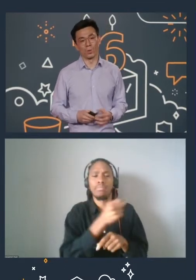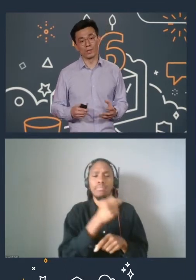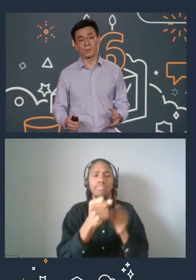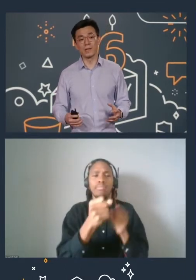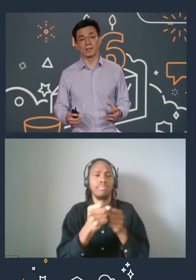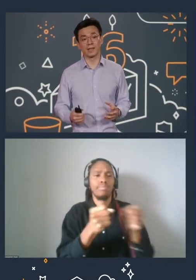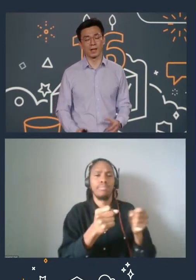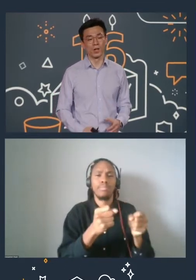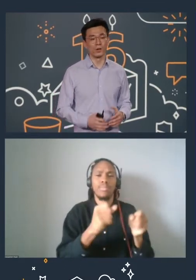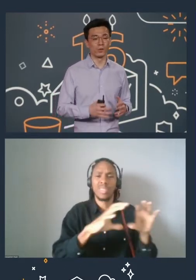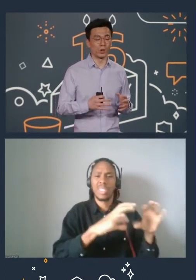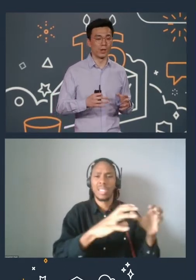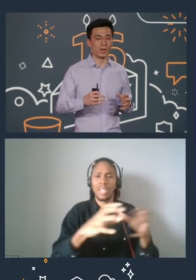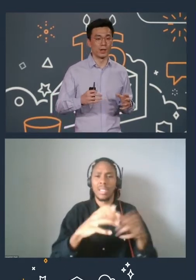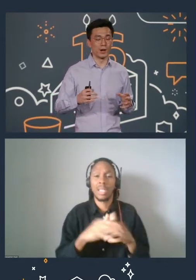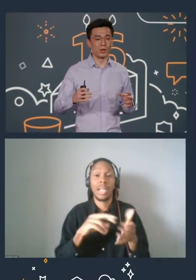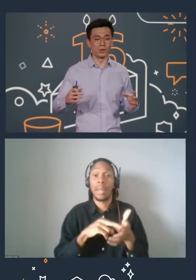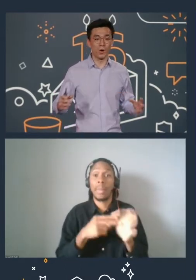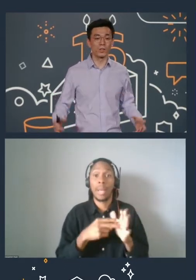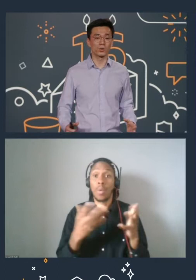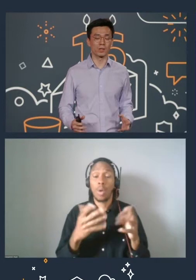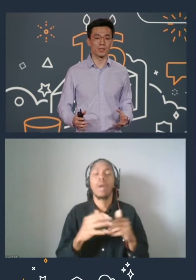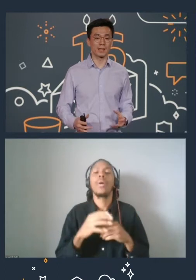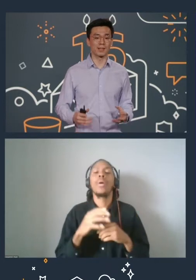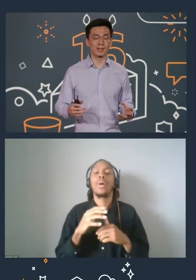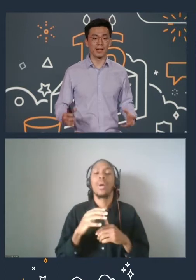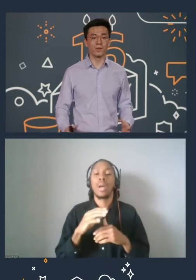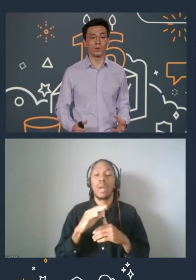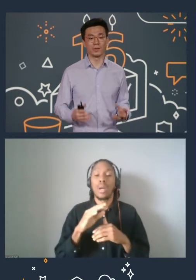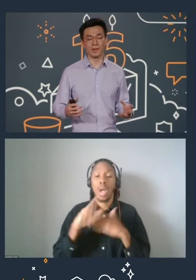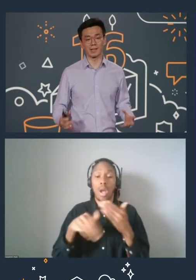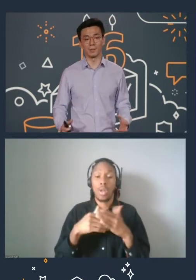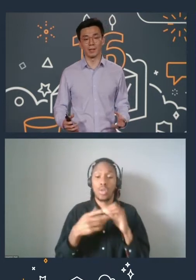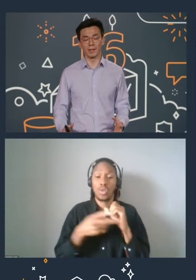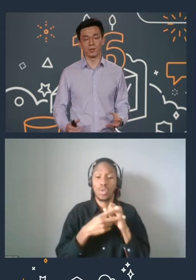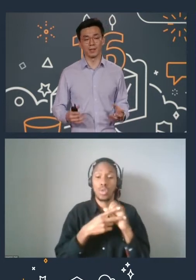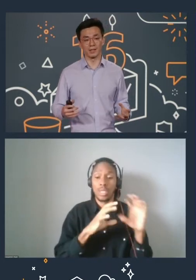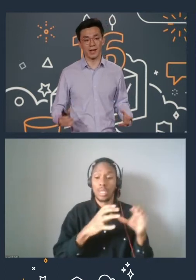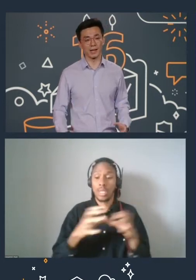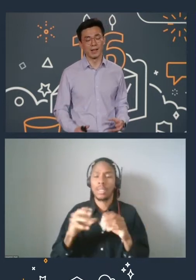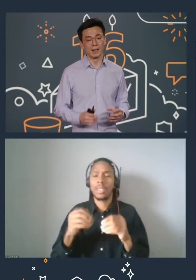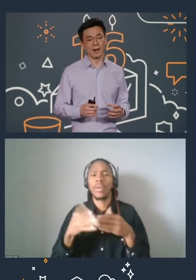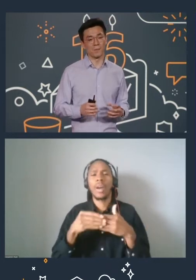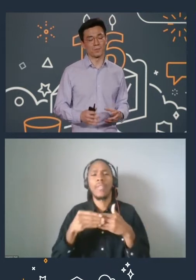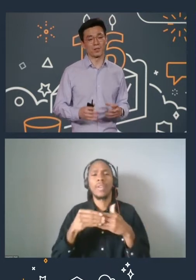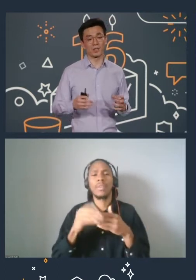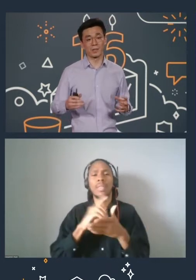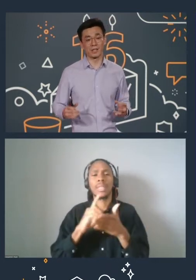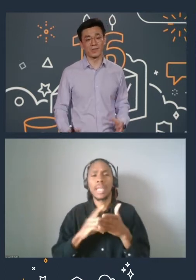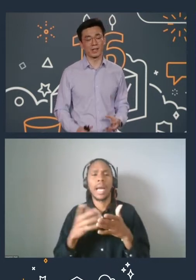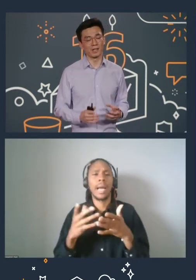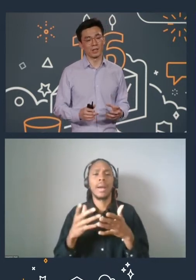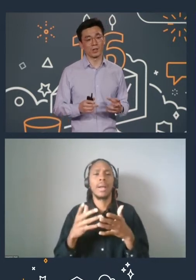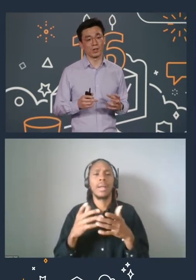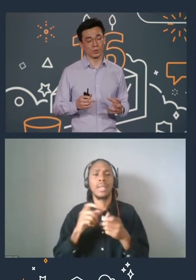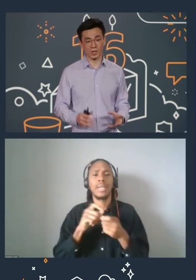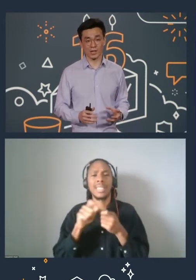What this means is that all these storage classes gave you the flexibility to design specific storage class